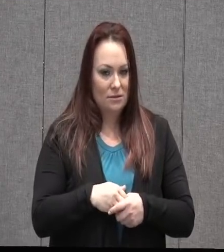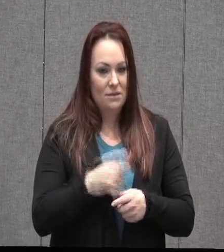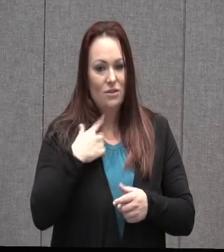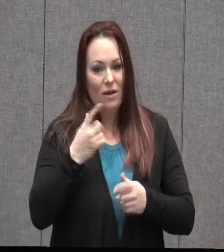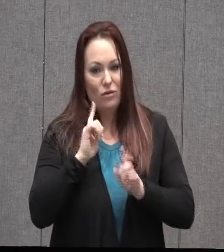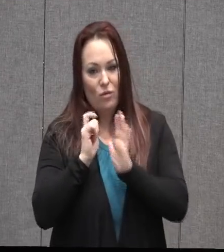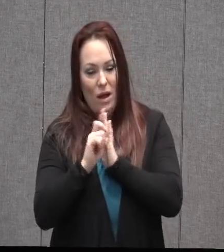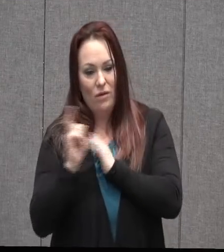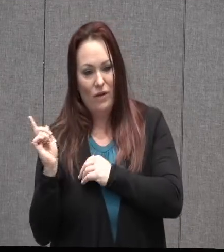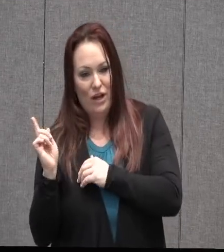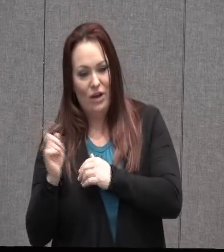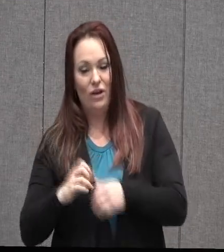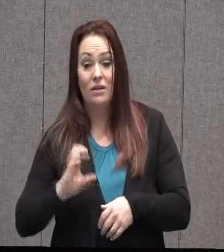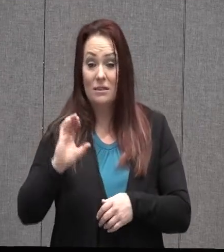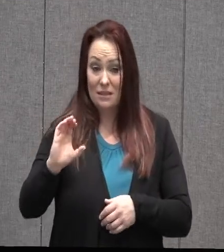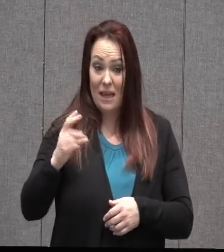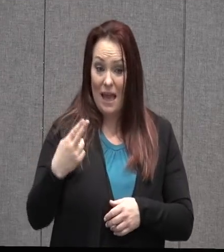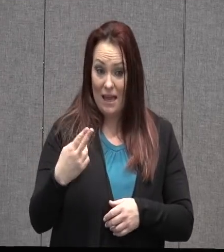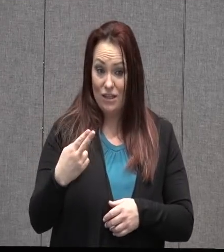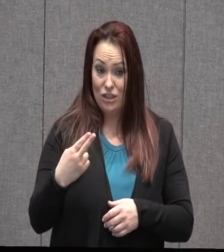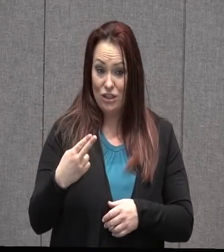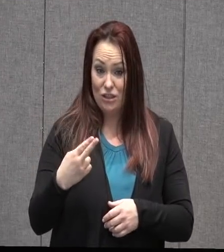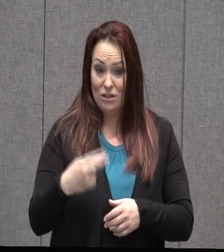C-H-O-M-P.